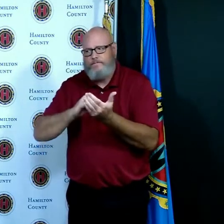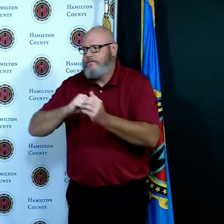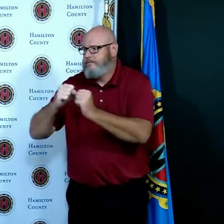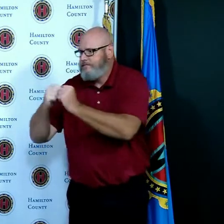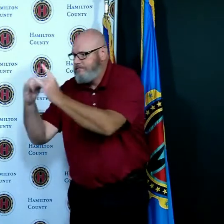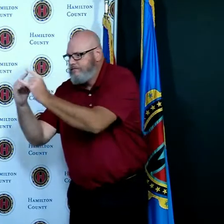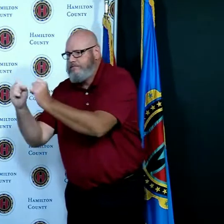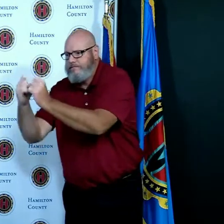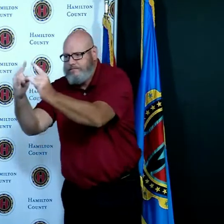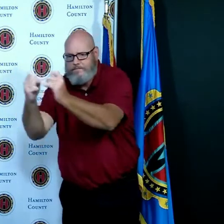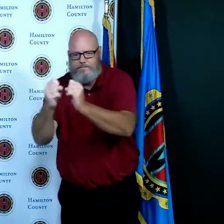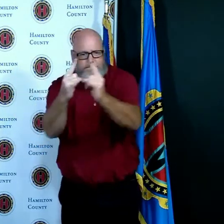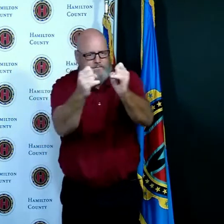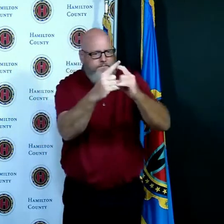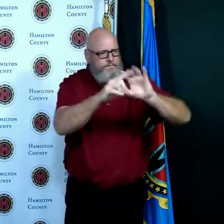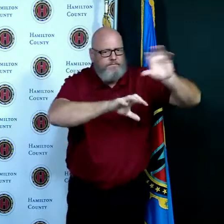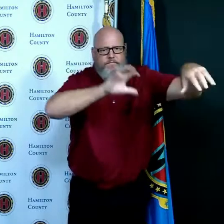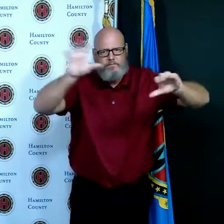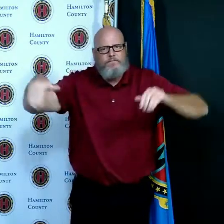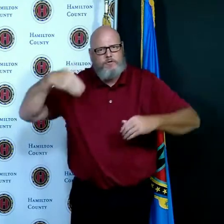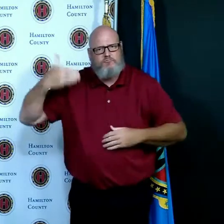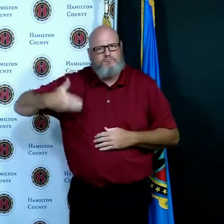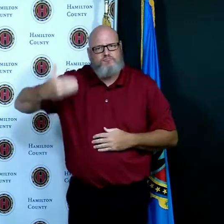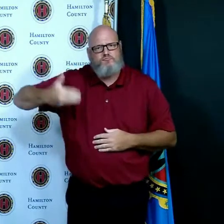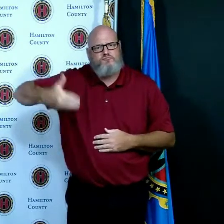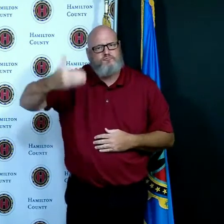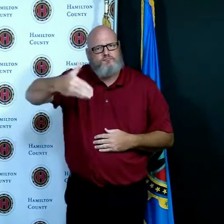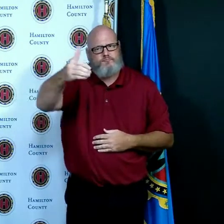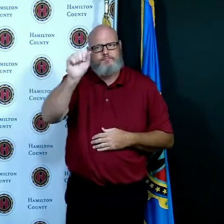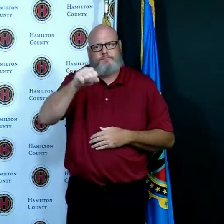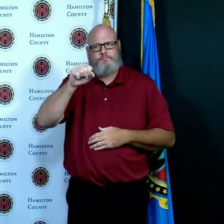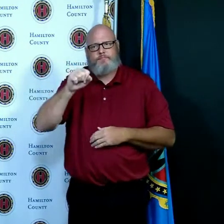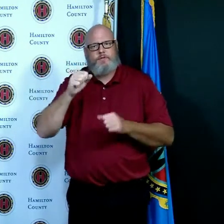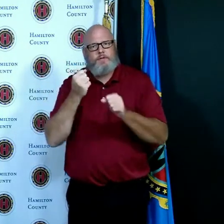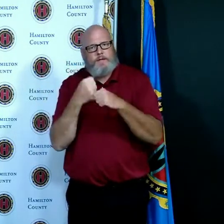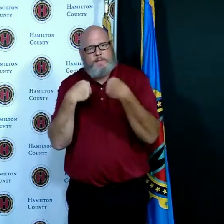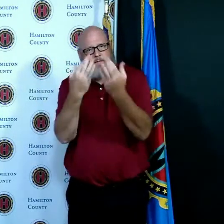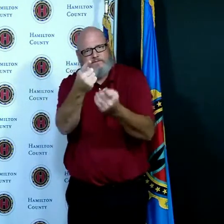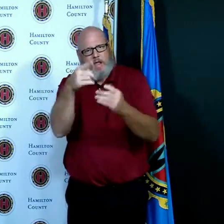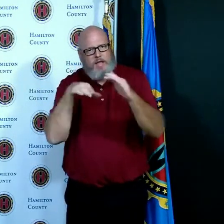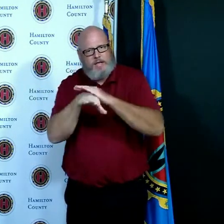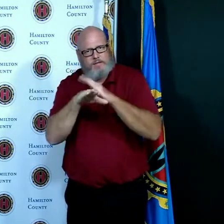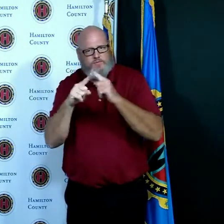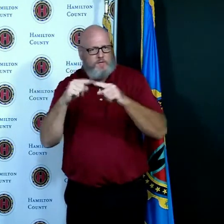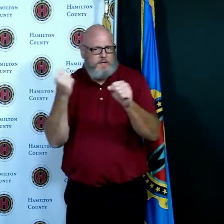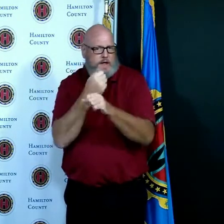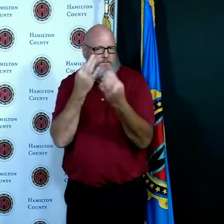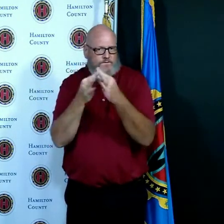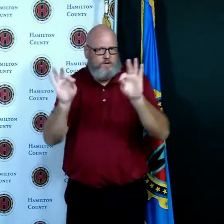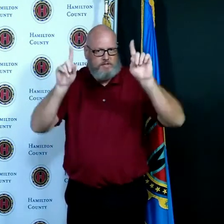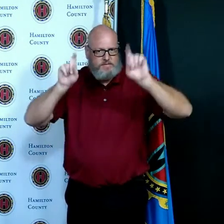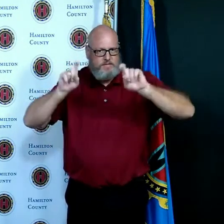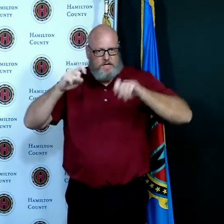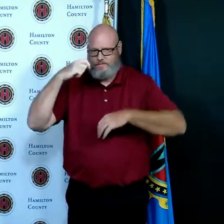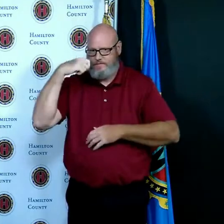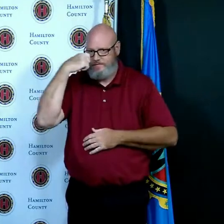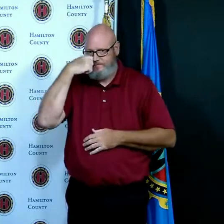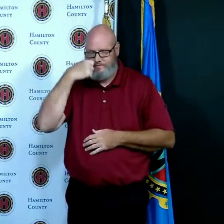that testing and have some predictability as to where to go first though we're going to talk probably I think for the last time